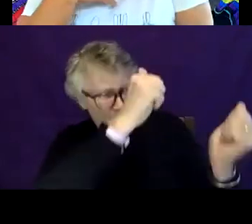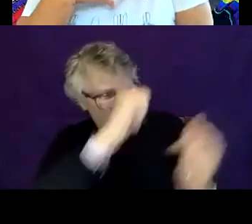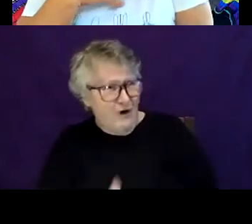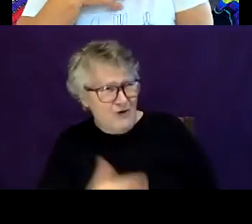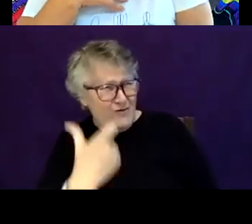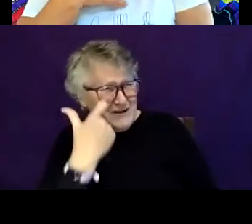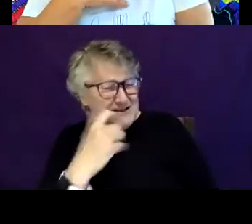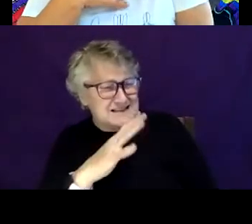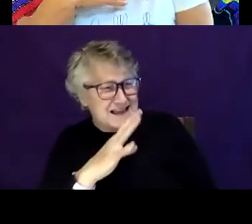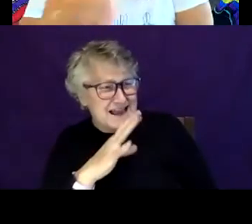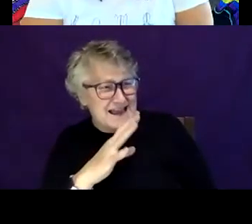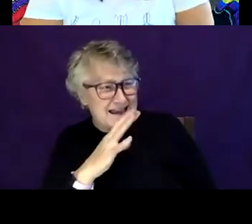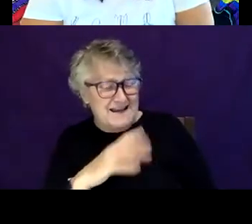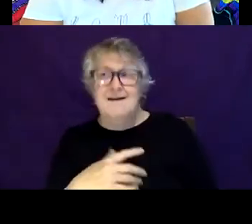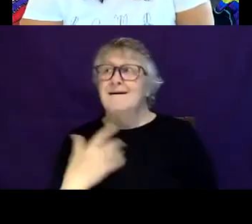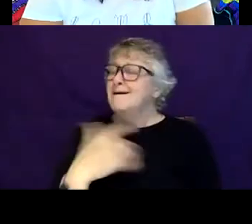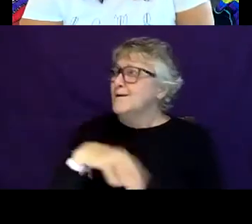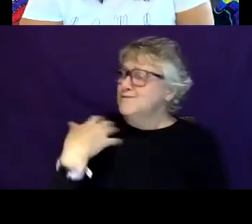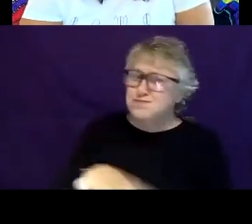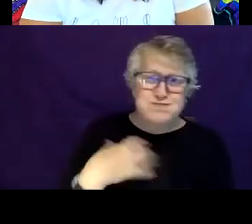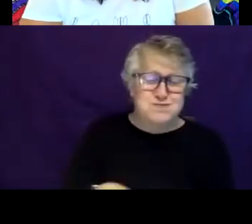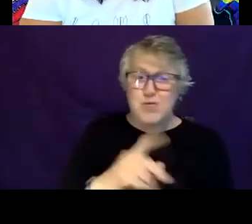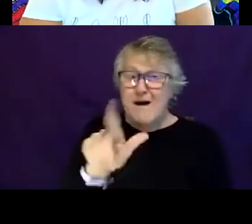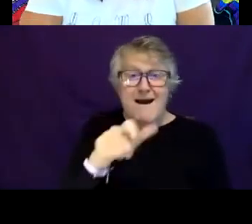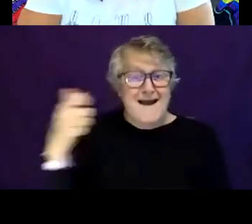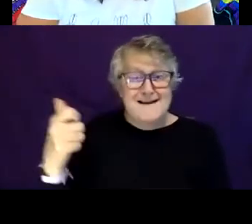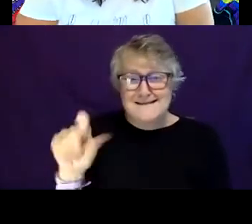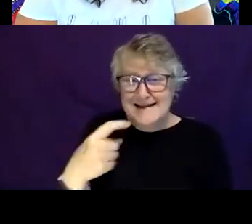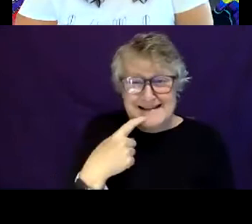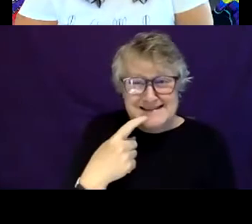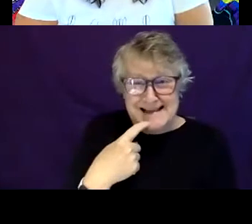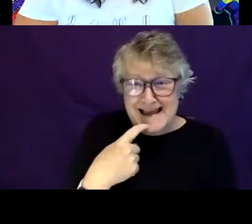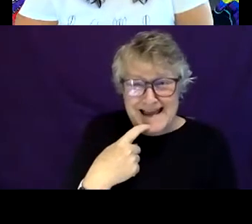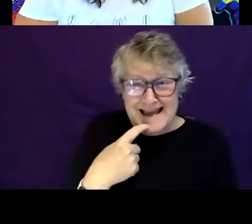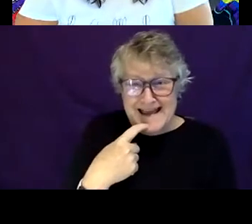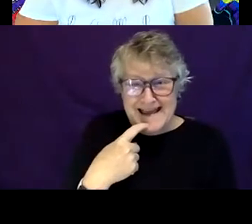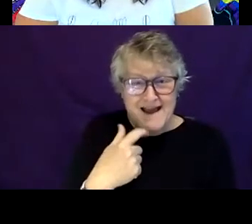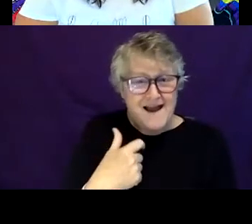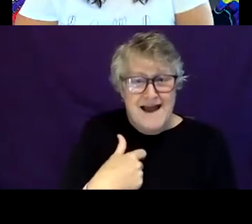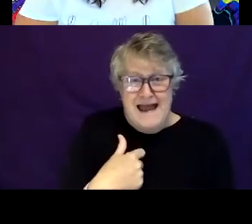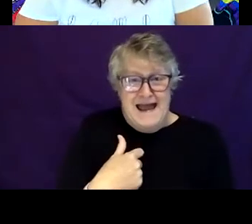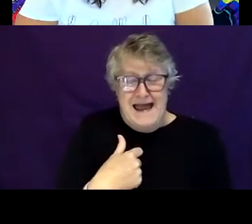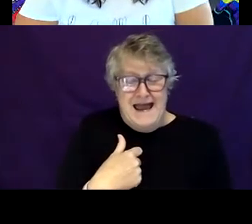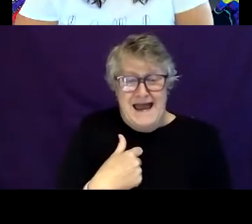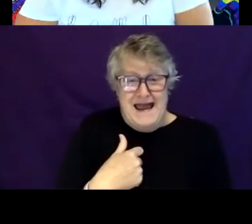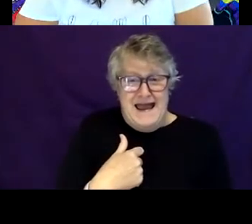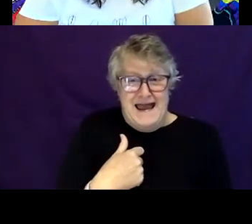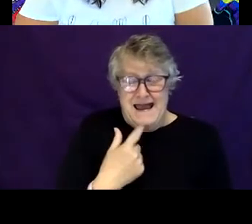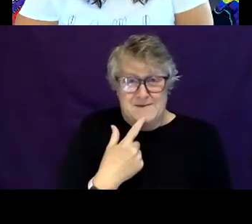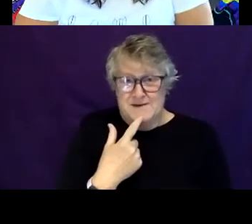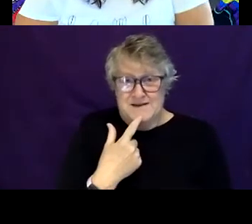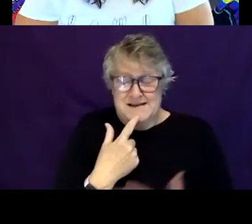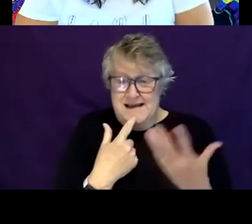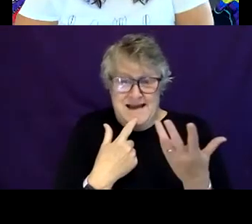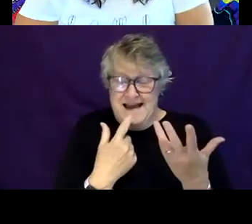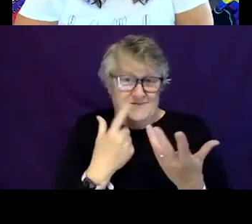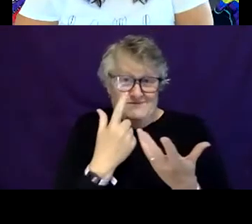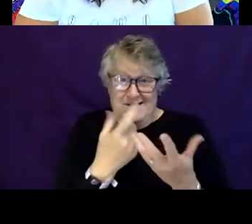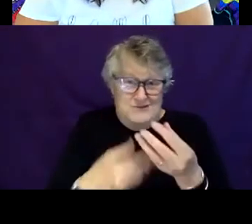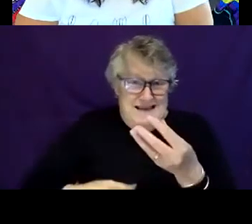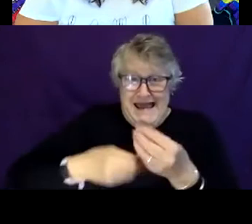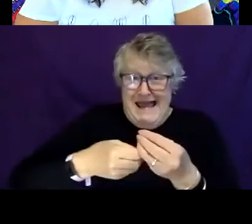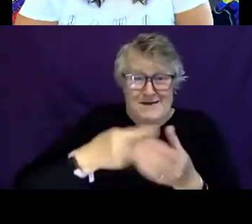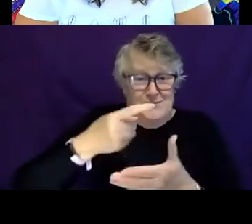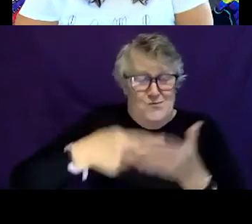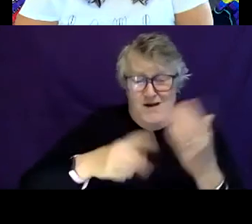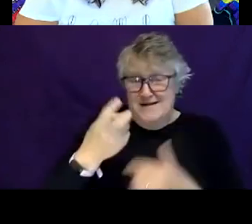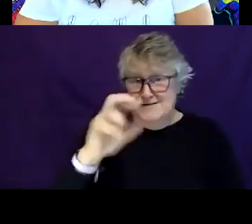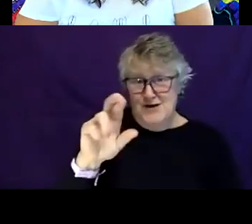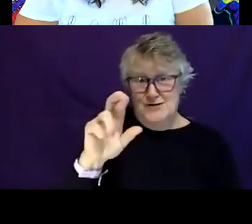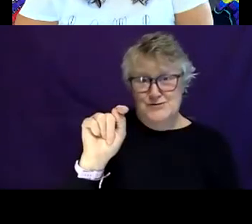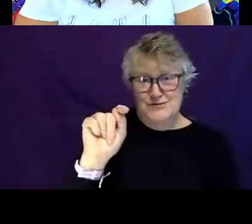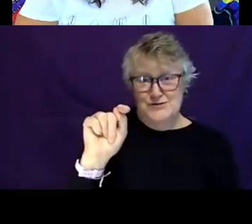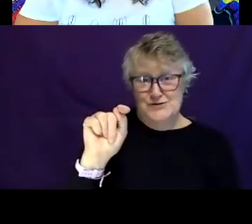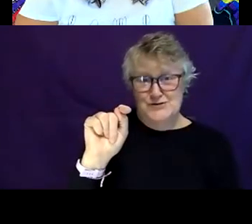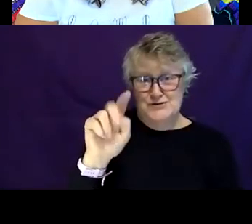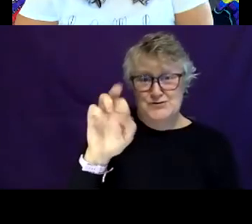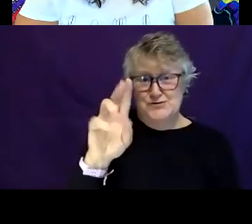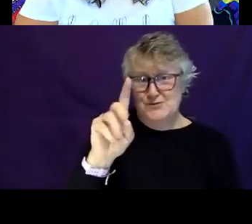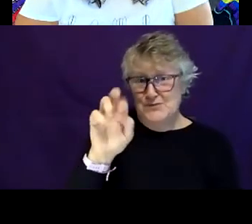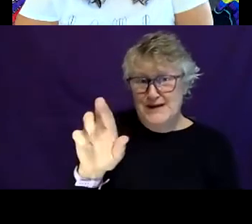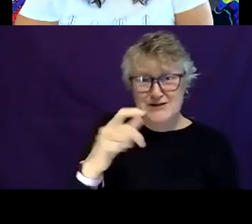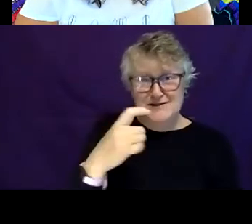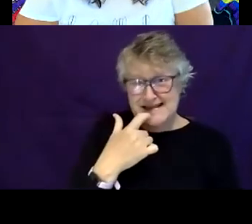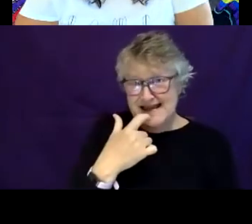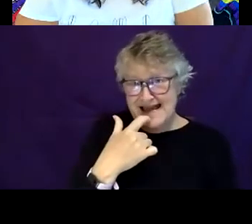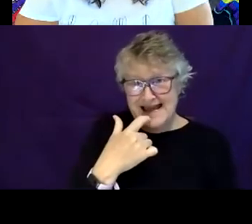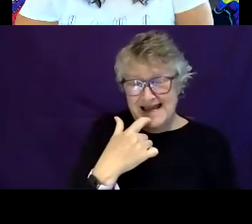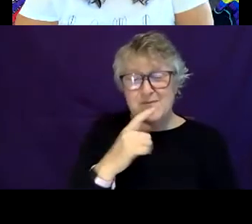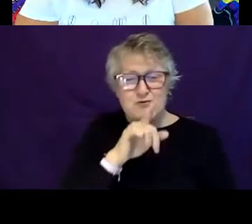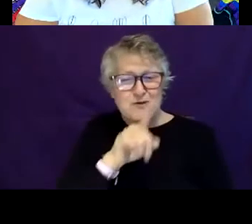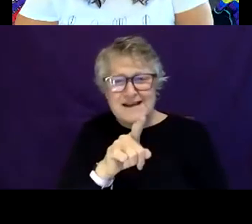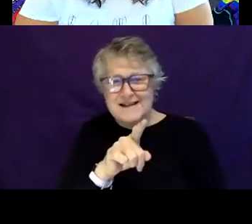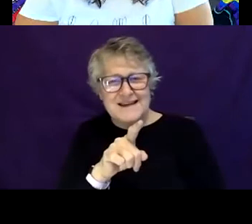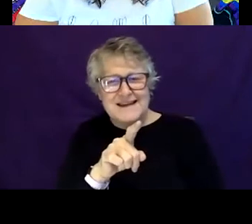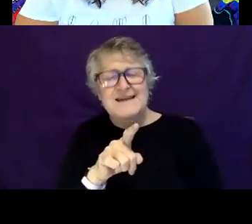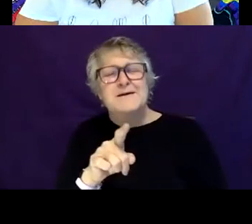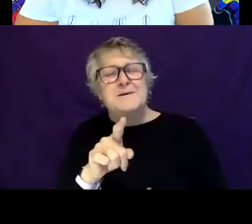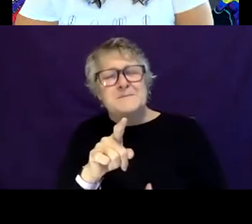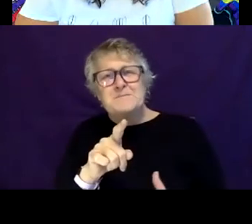Like what more can I say? I mean I you know I'll just add to what Dr TerMeer is highlighting and say, you know, I'm just really thinking about, like, I think data and research is really struggling to divorce itself from melting pot theory, like real talk.